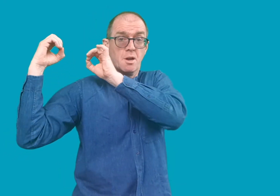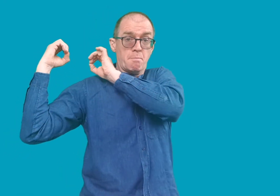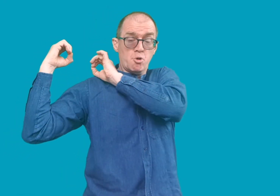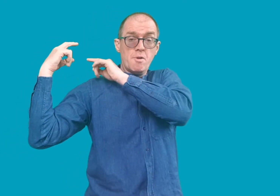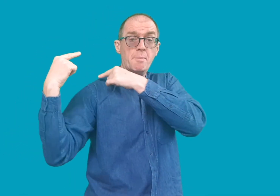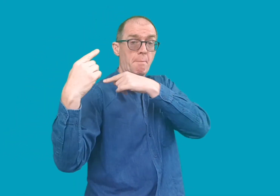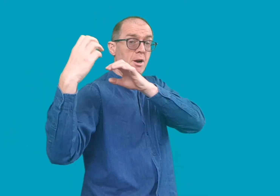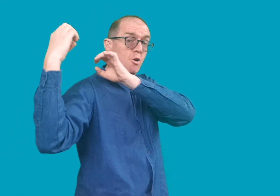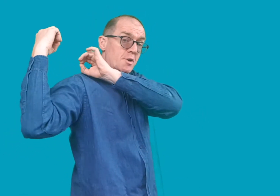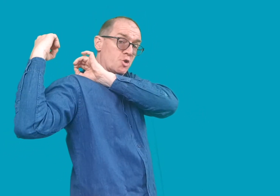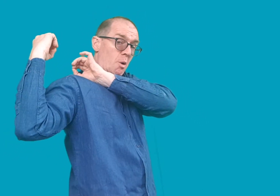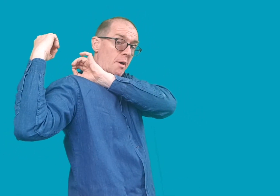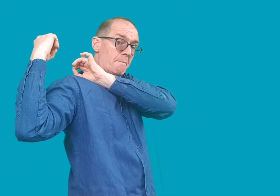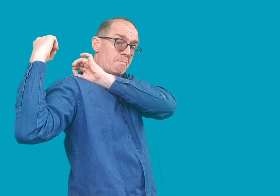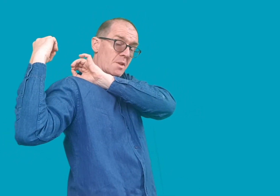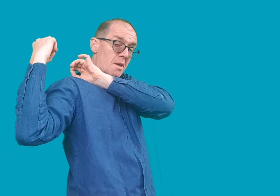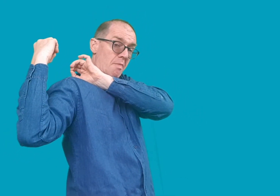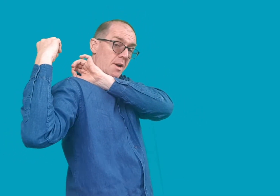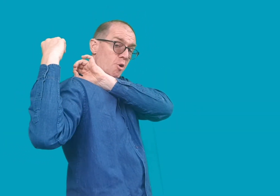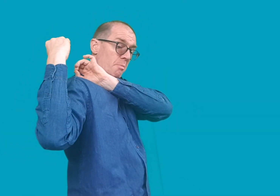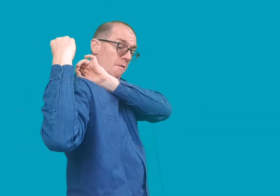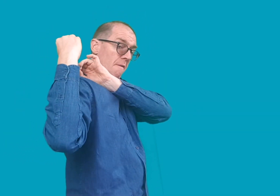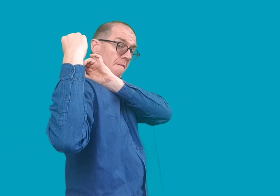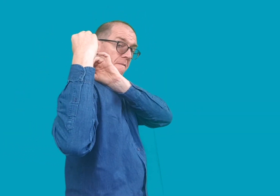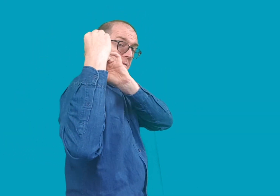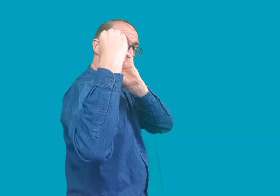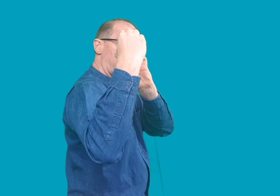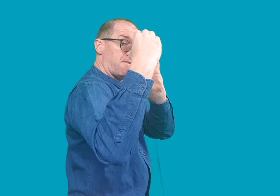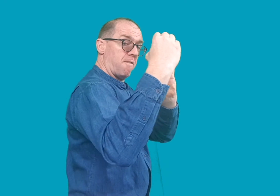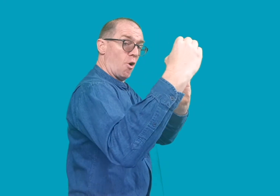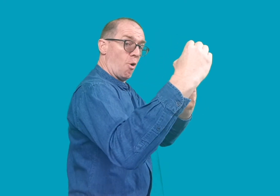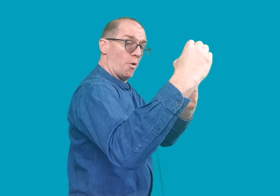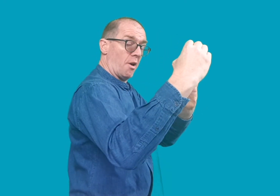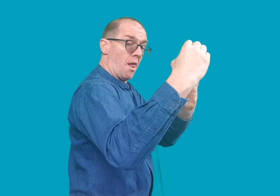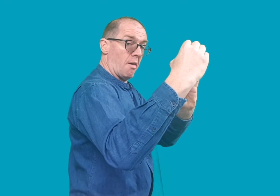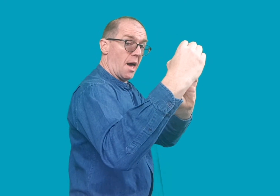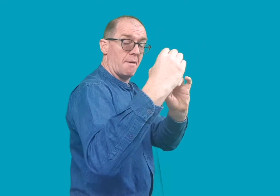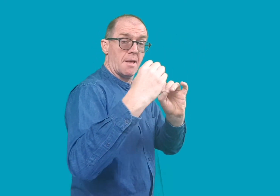put your arms back over your shoulder and they come forward like that.